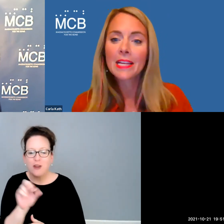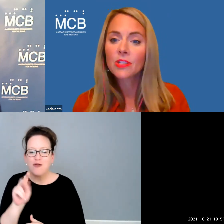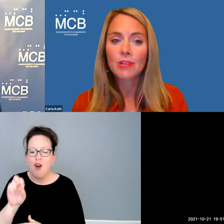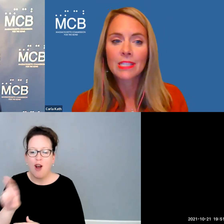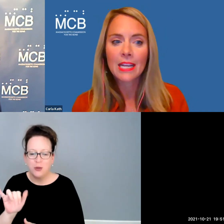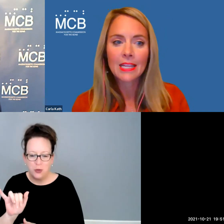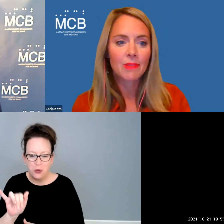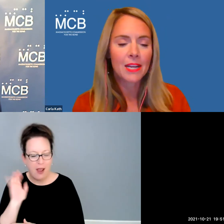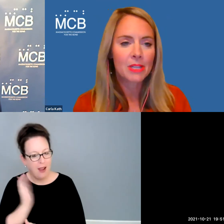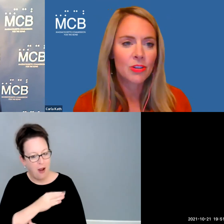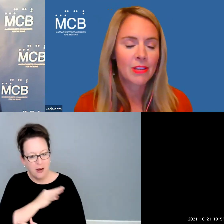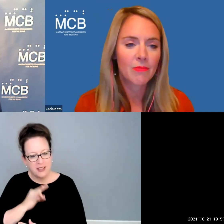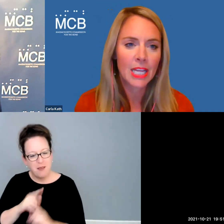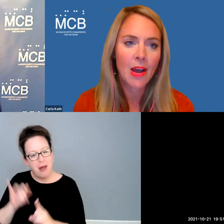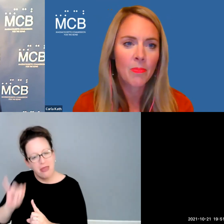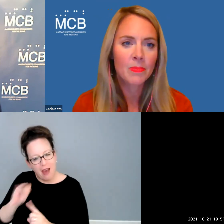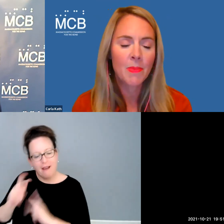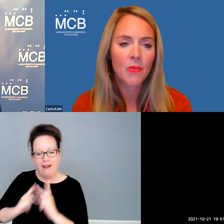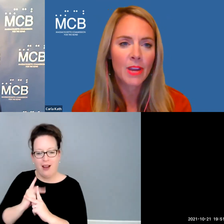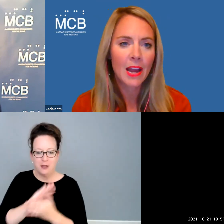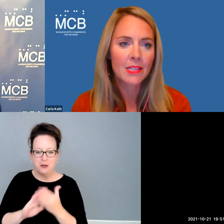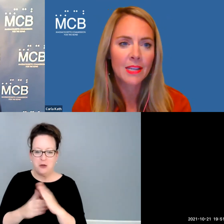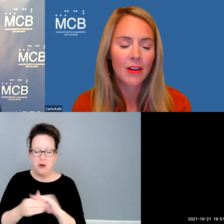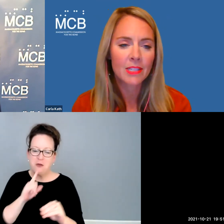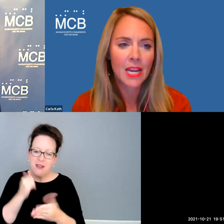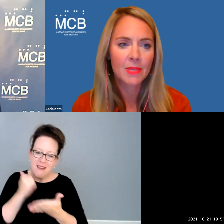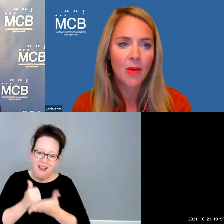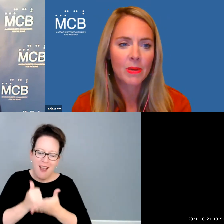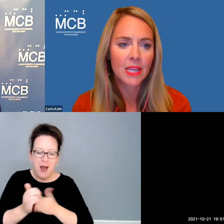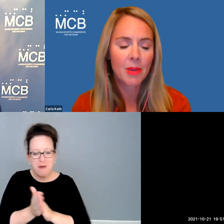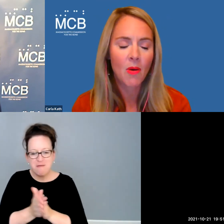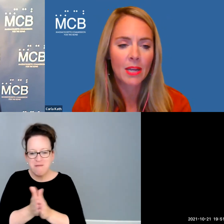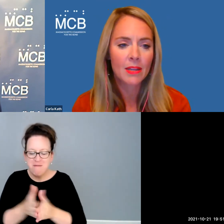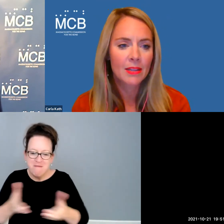But I think stories like this, right Commissioner, that really helped to motivate us and our team to help us keep going.